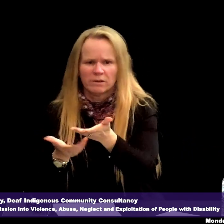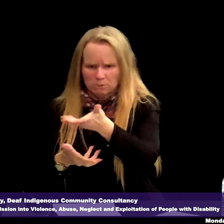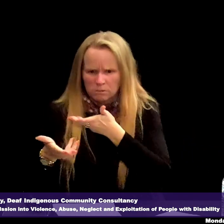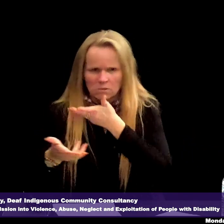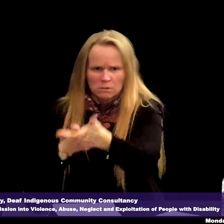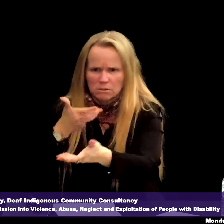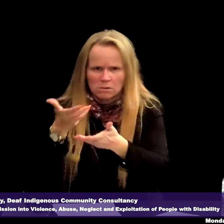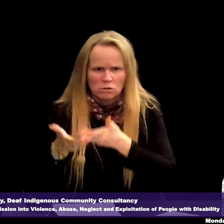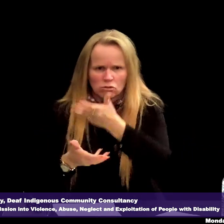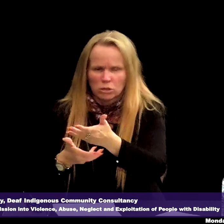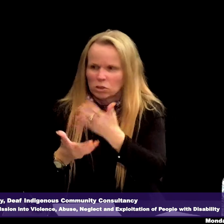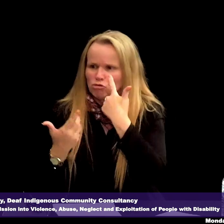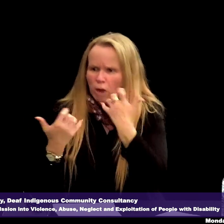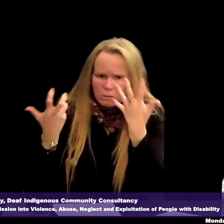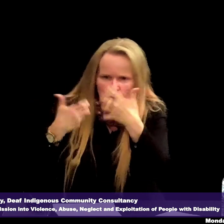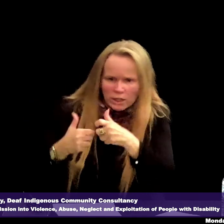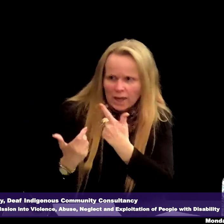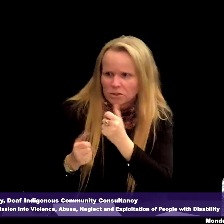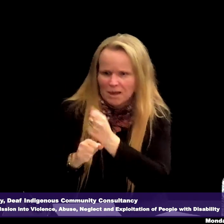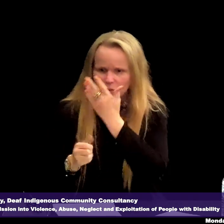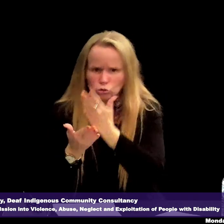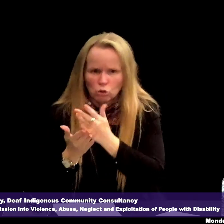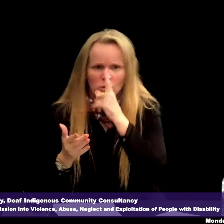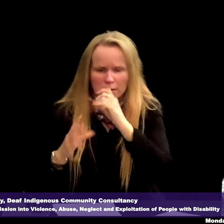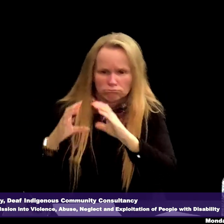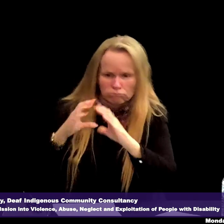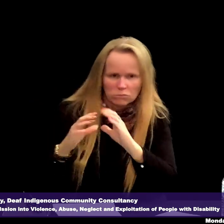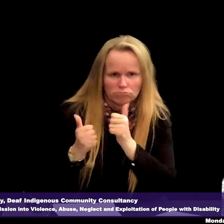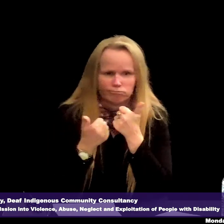language in order to be able to establish communication, to try to ensure that